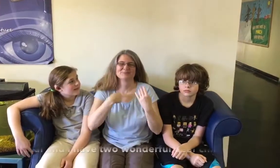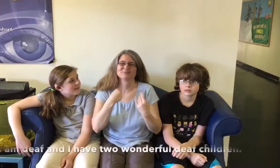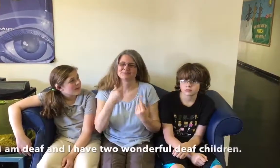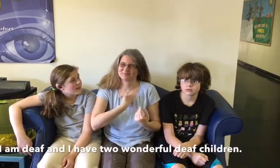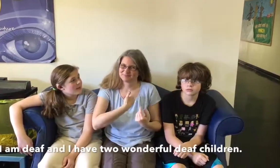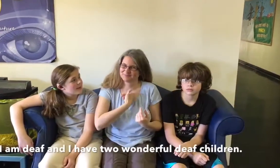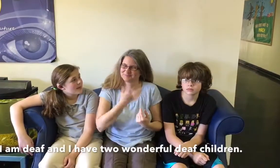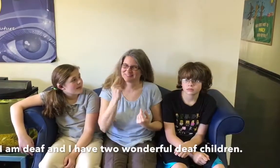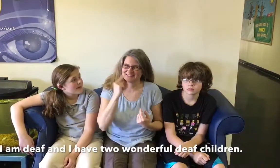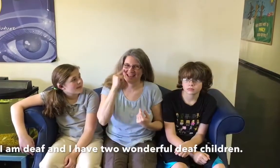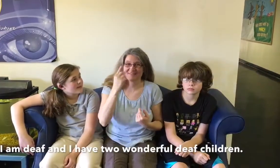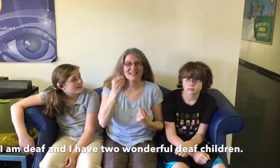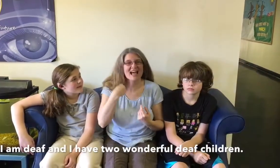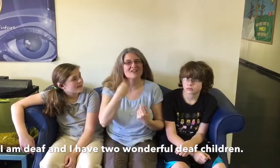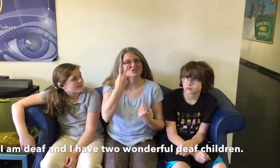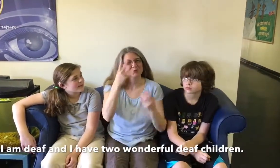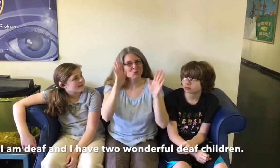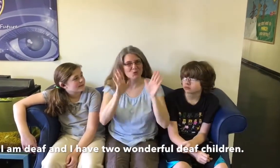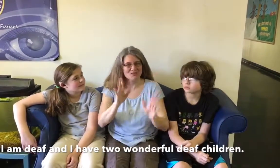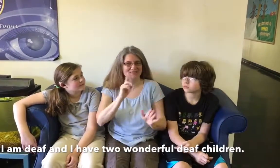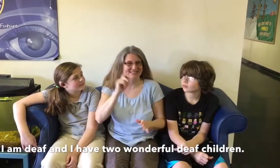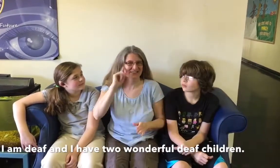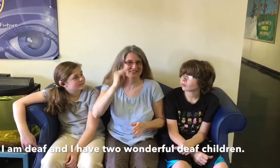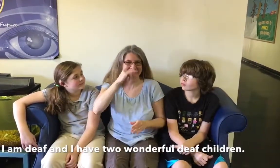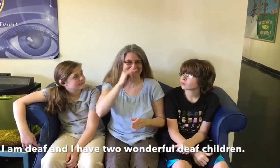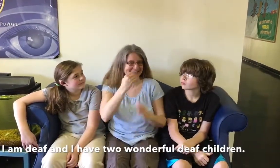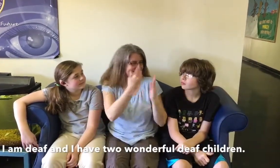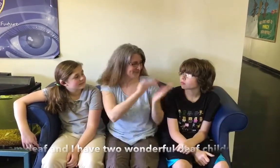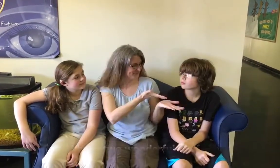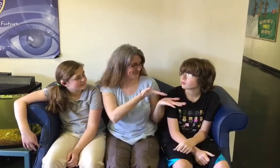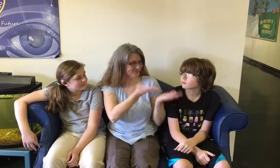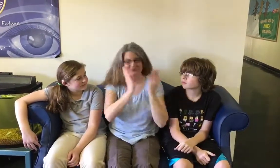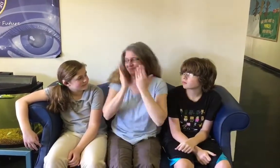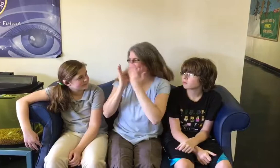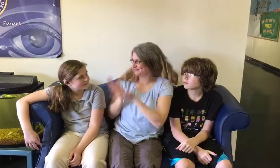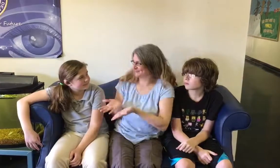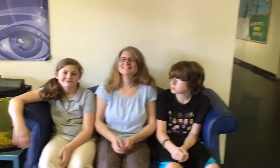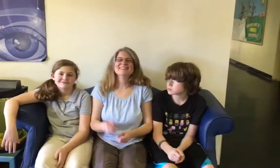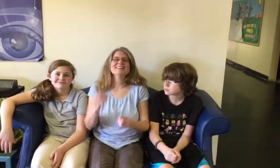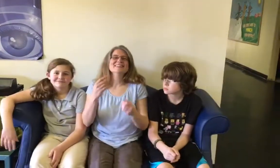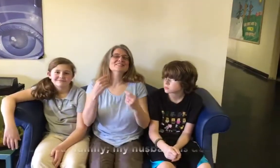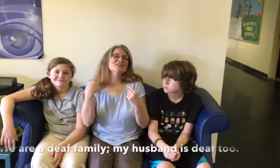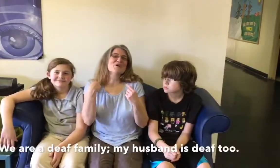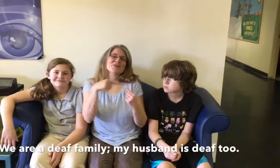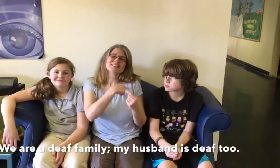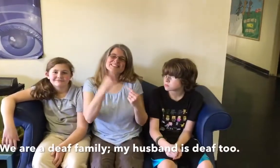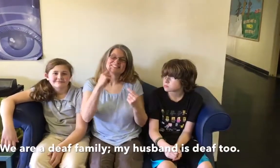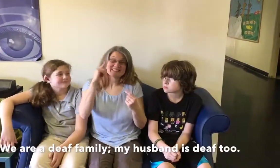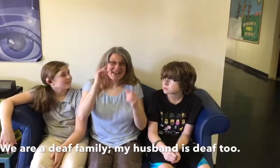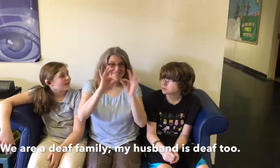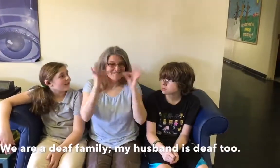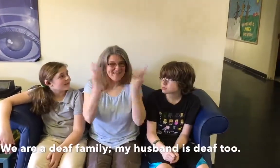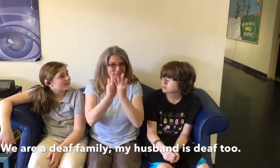Because it's a great way to communicate with deaf people, with family, and friends. And because I love ASL.